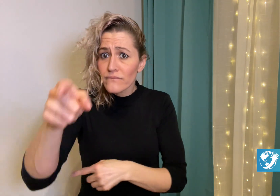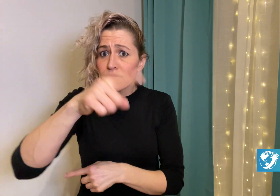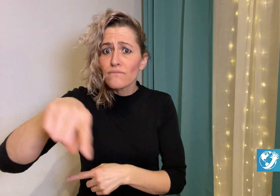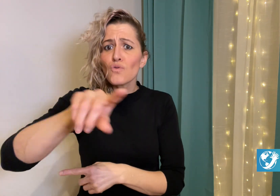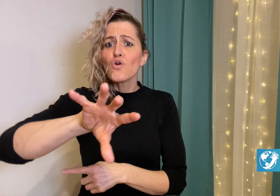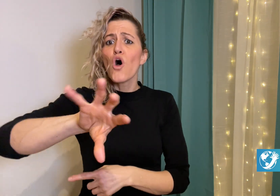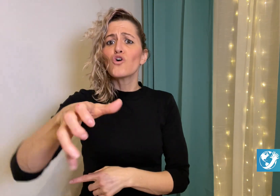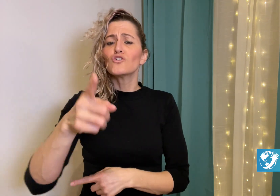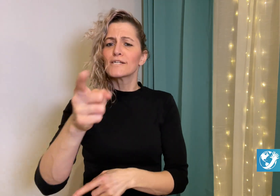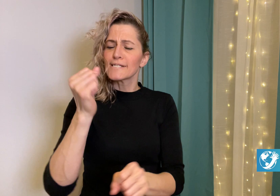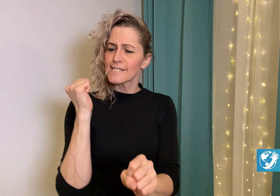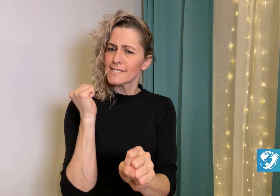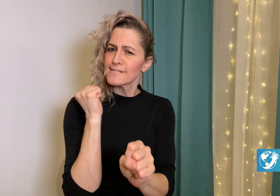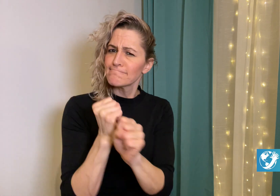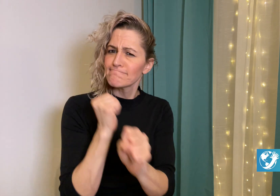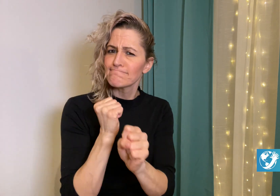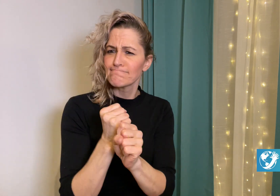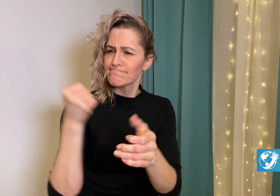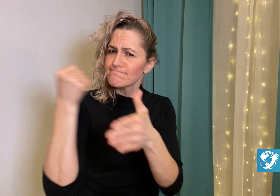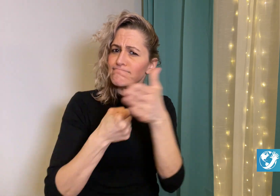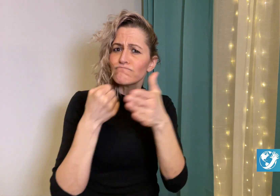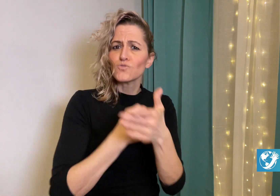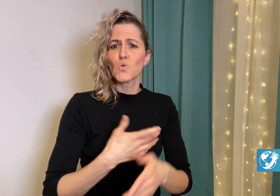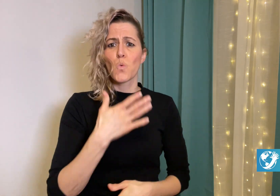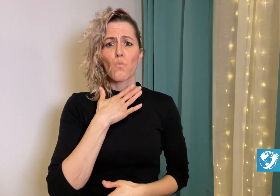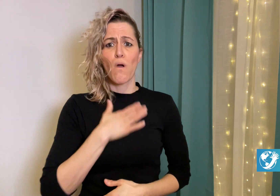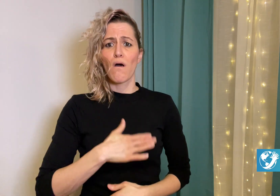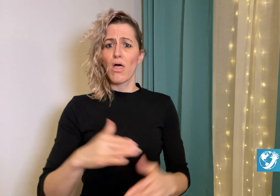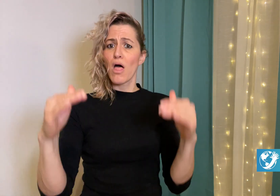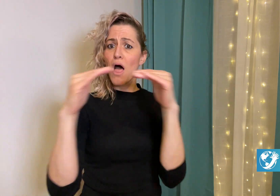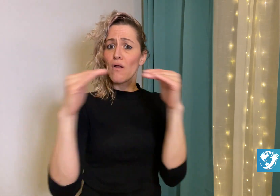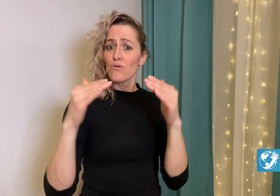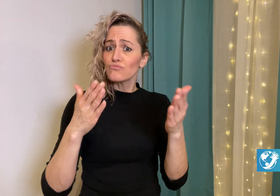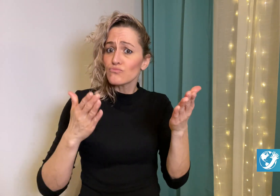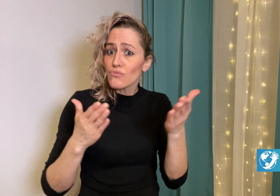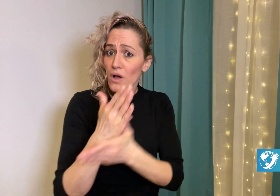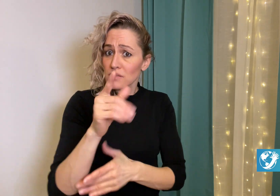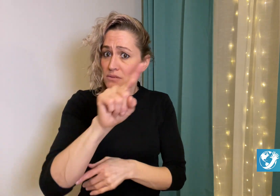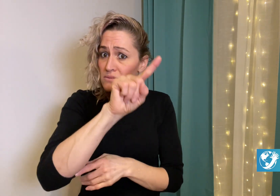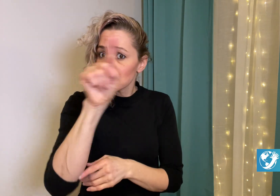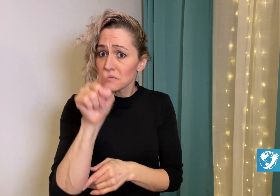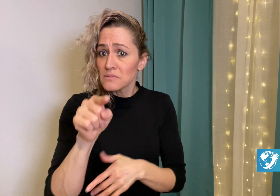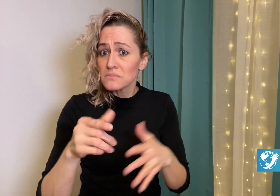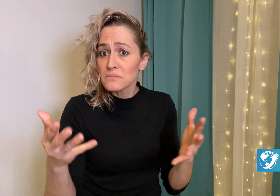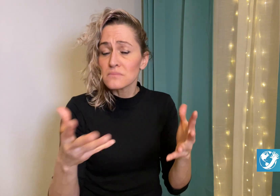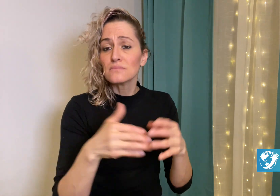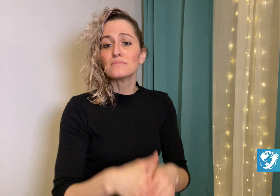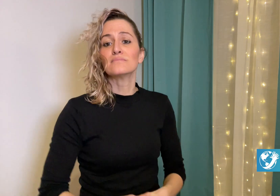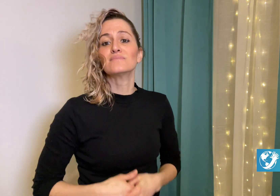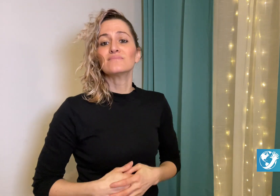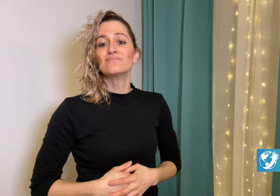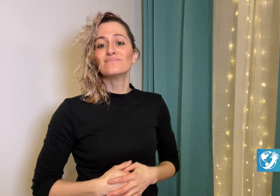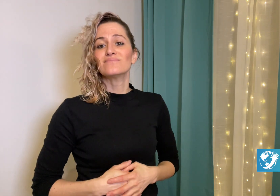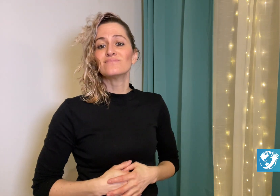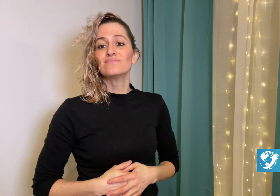equal rights for Deaf people in the criminal justice system?